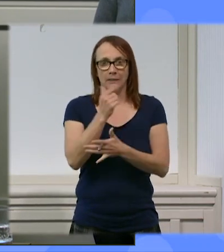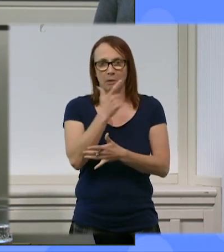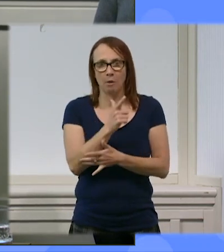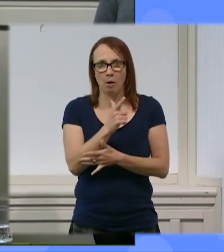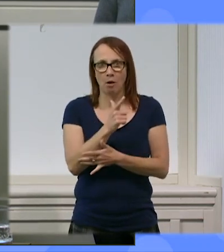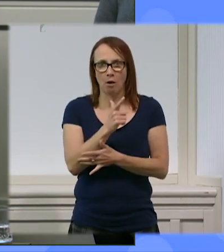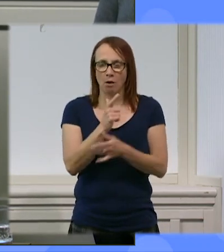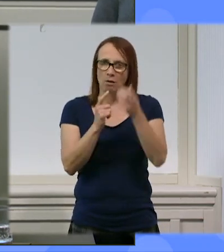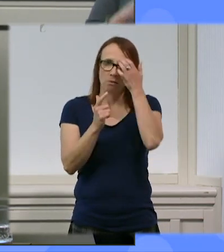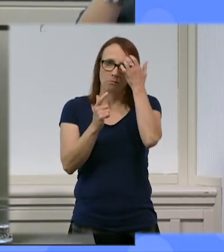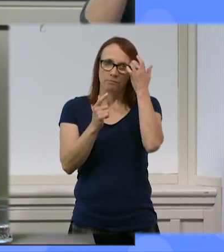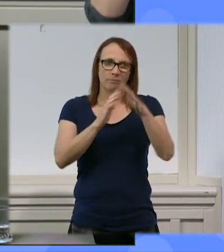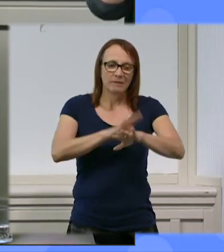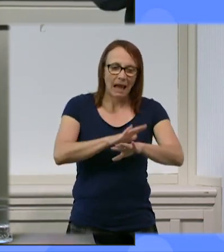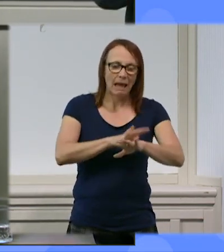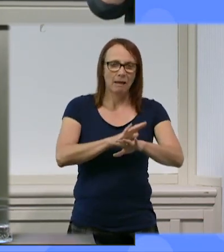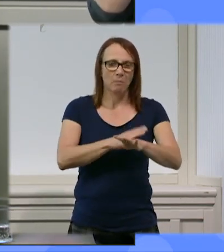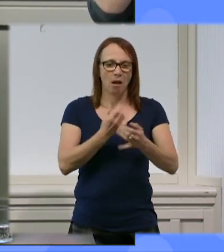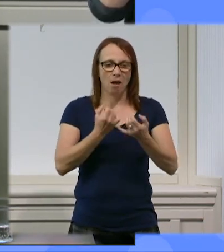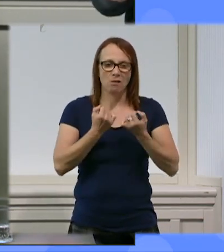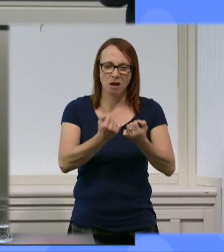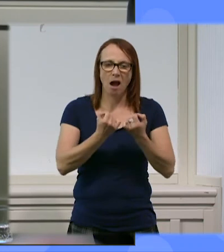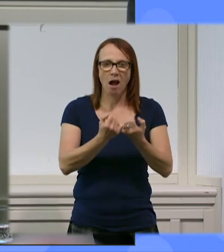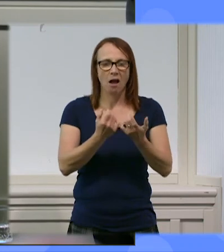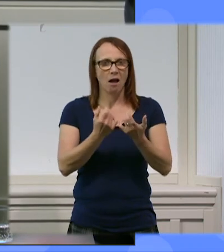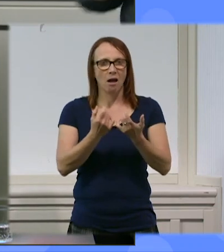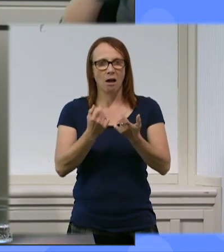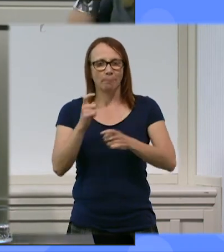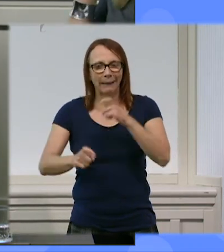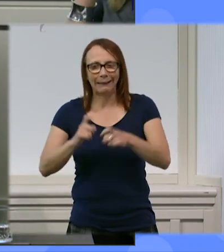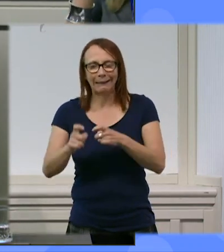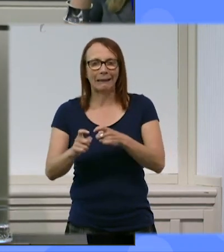whether it's that time the vehicle their bike the knowledge whatever and actually